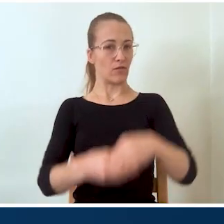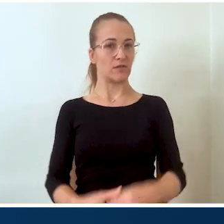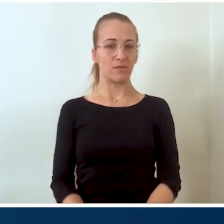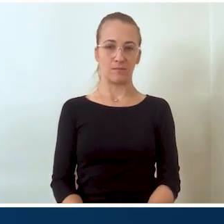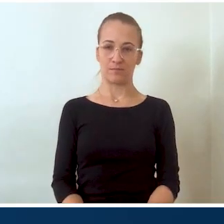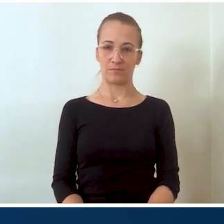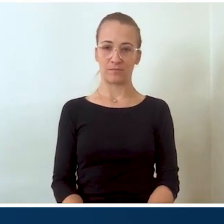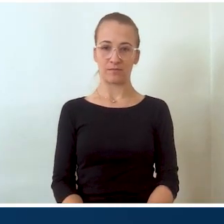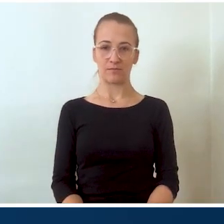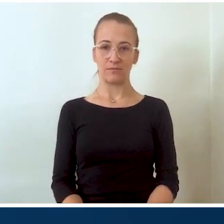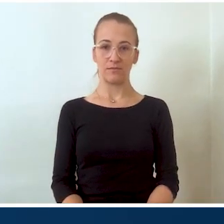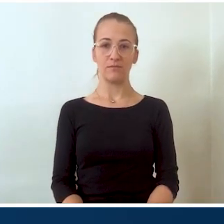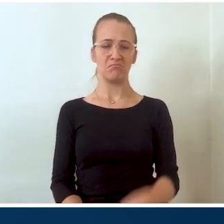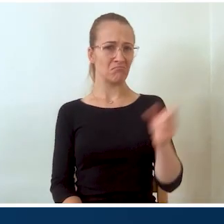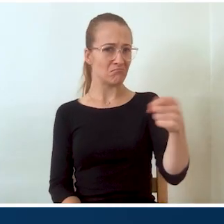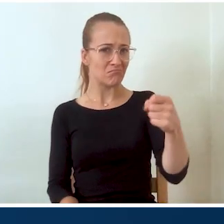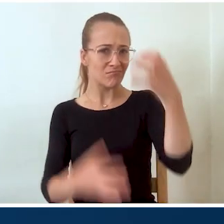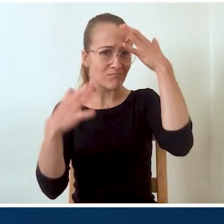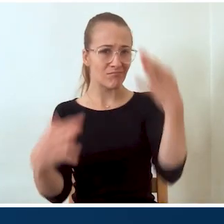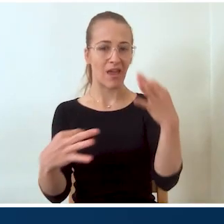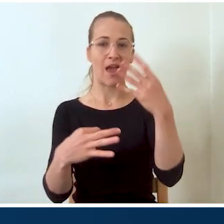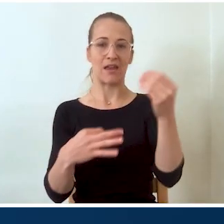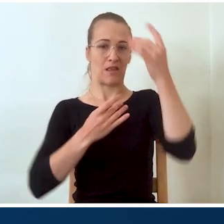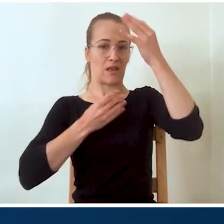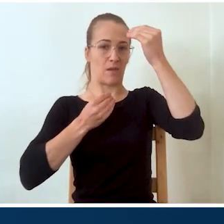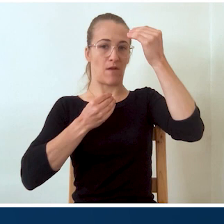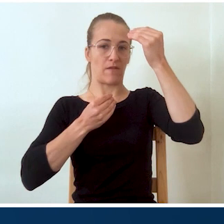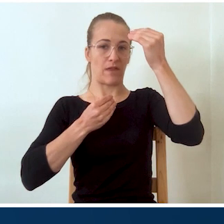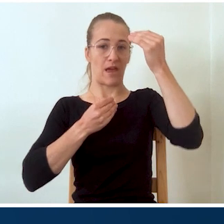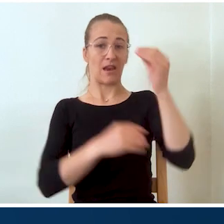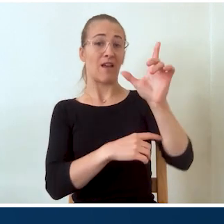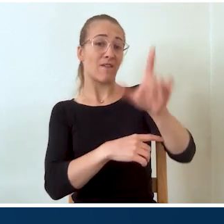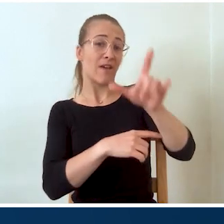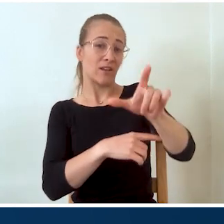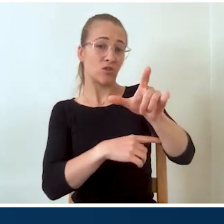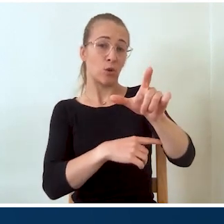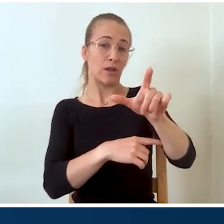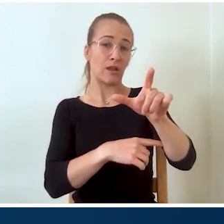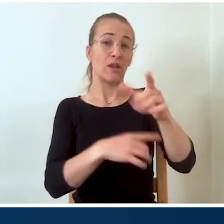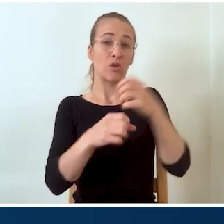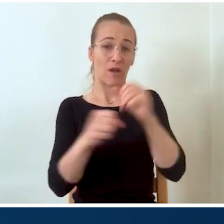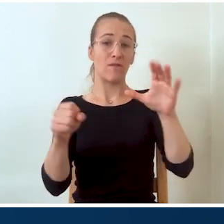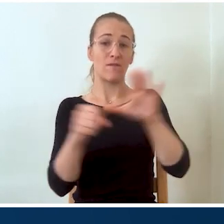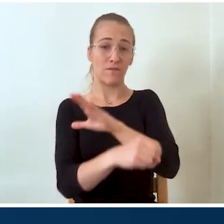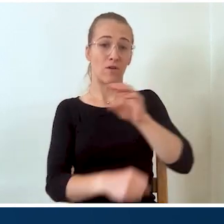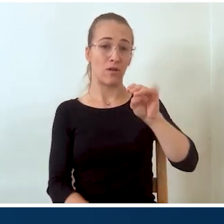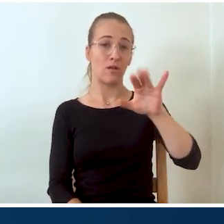Oh yeah, you know, and just in thinking about that, I mean, eventually you got to the full Microsoft product.